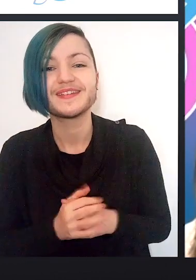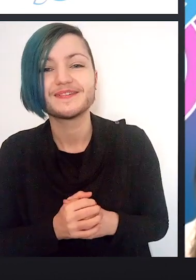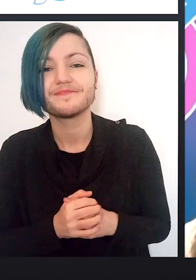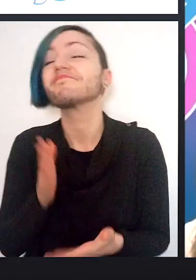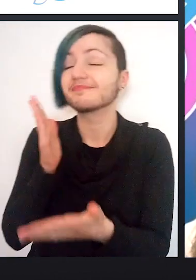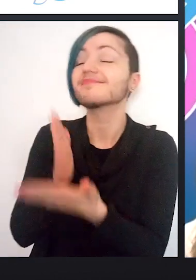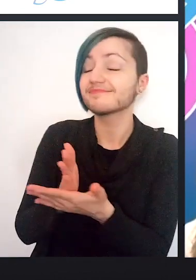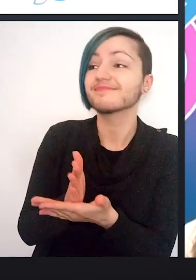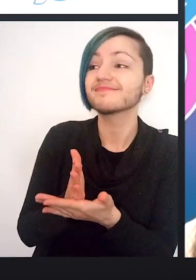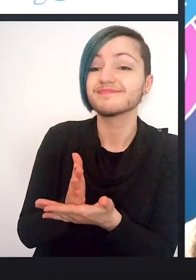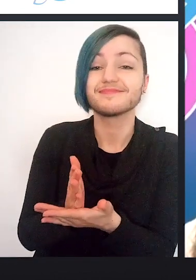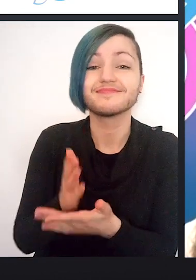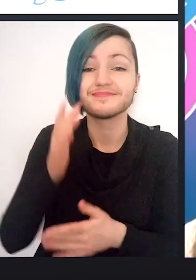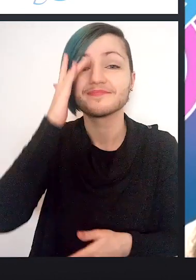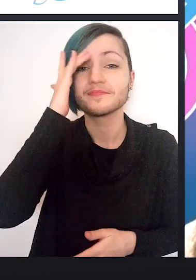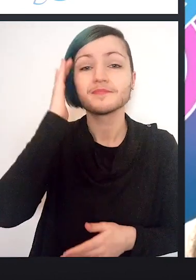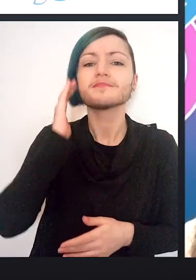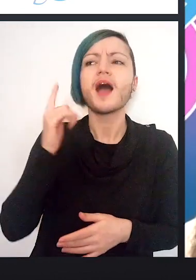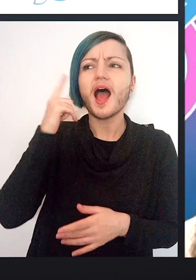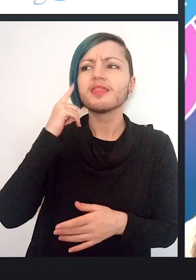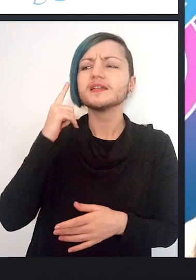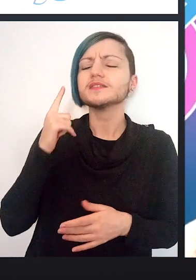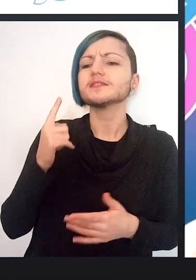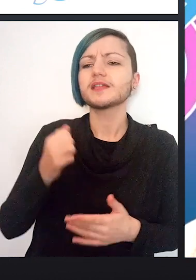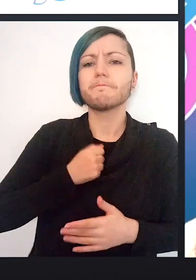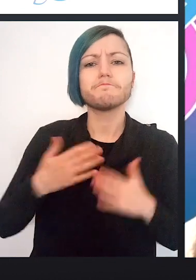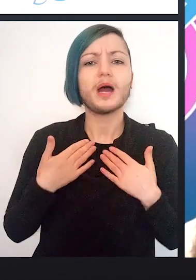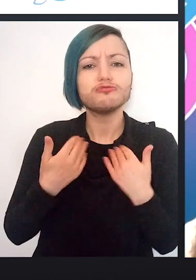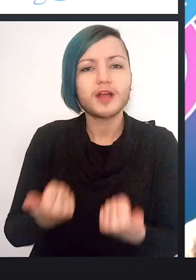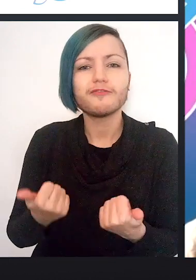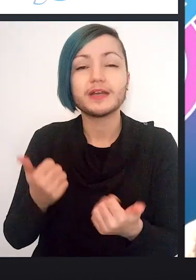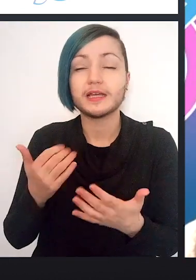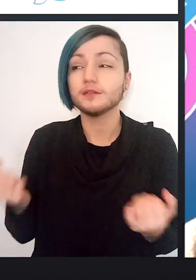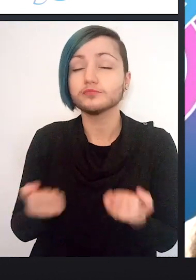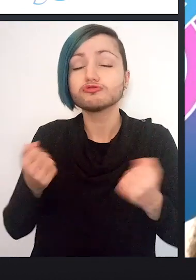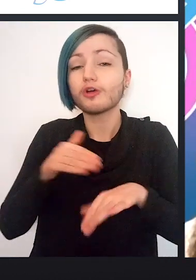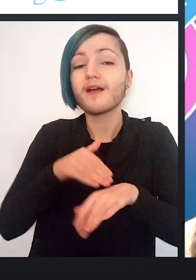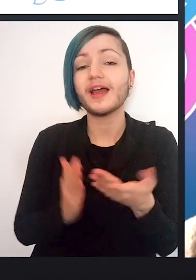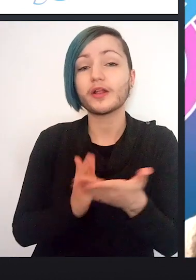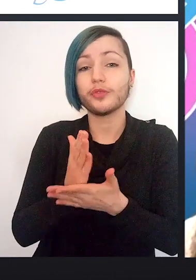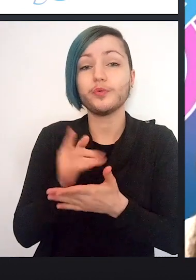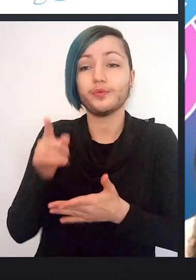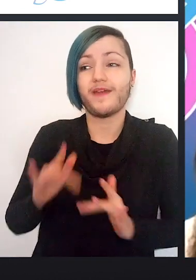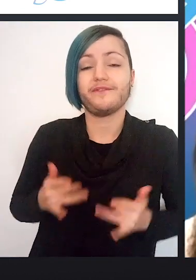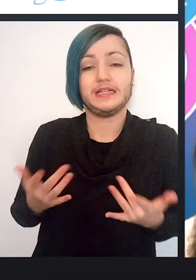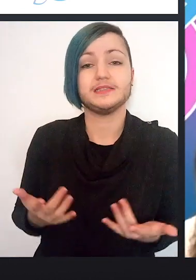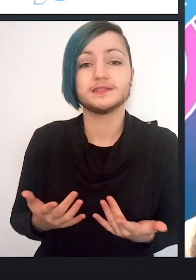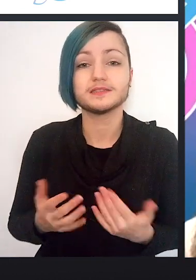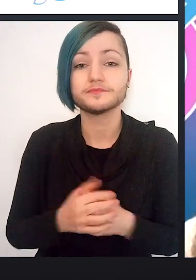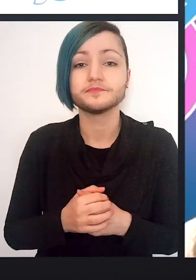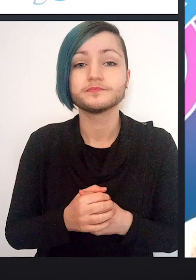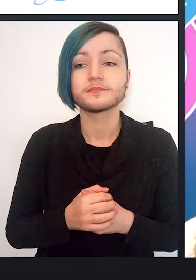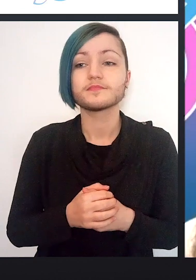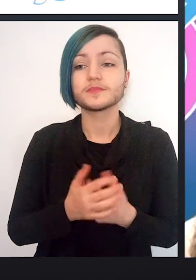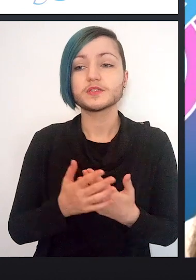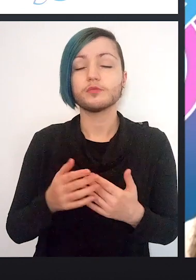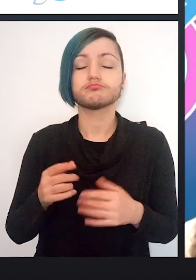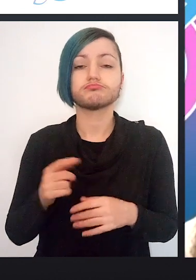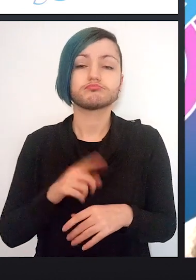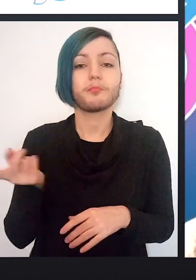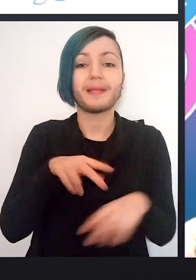I did. And it had a big effect on my recovery because I got taken back, I was put in a side room